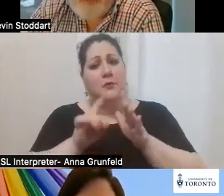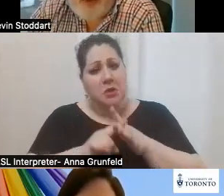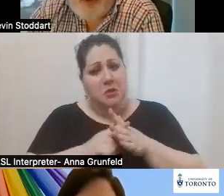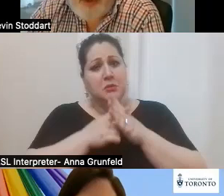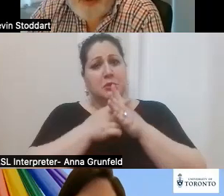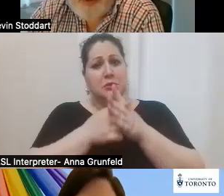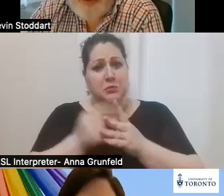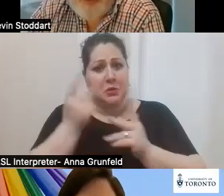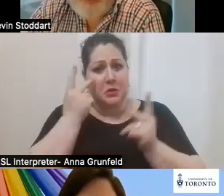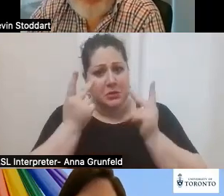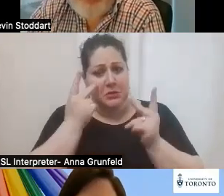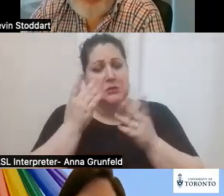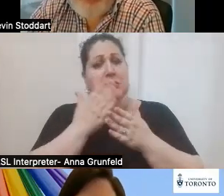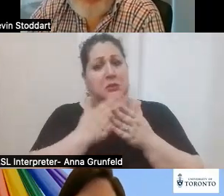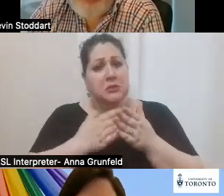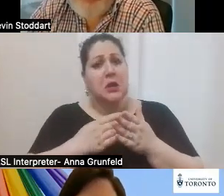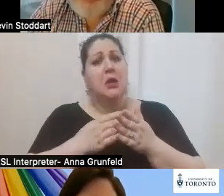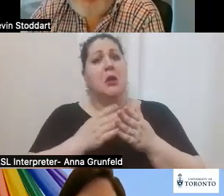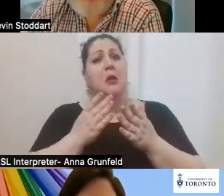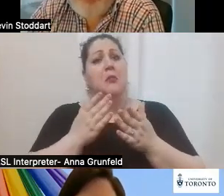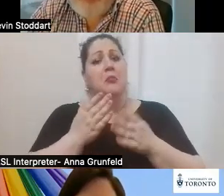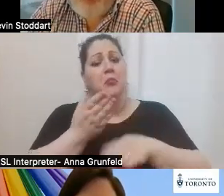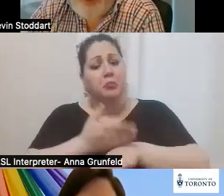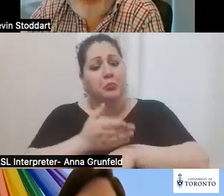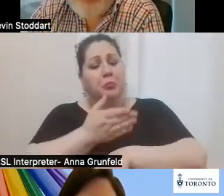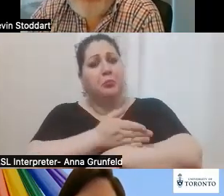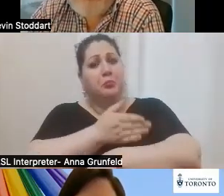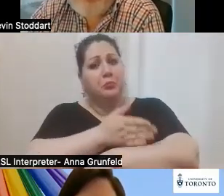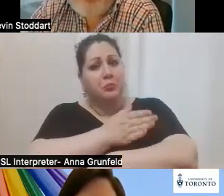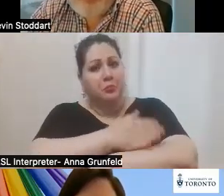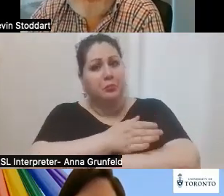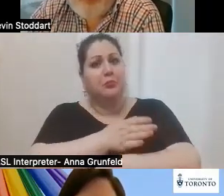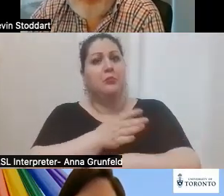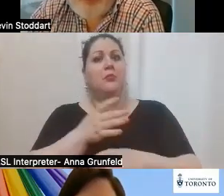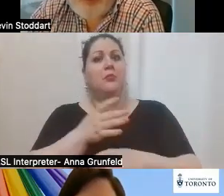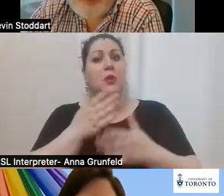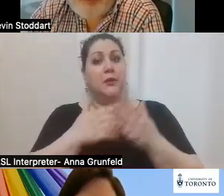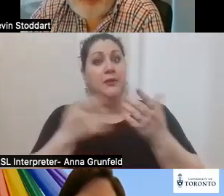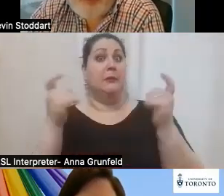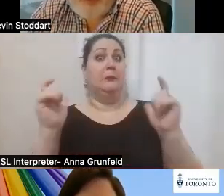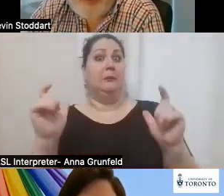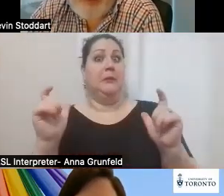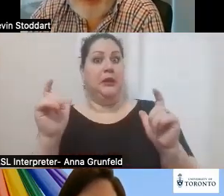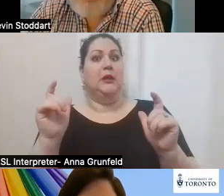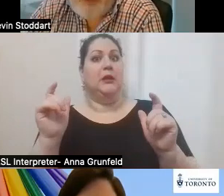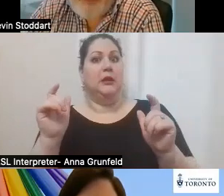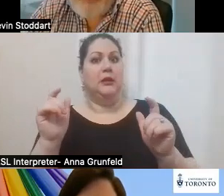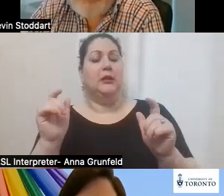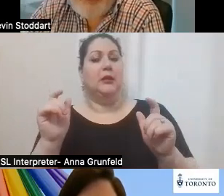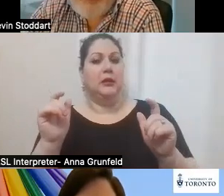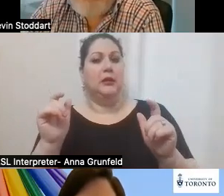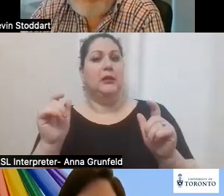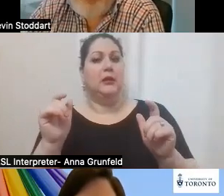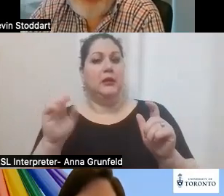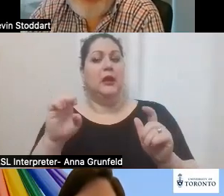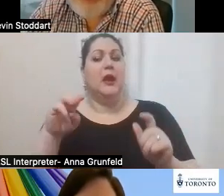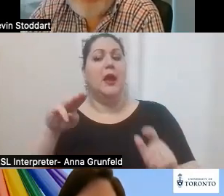employers in terms of their awareness of neurodiverse applicants and employees.